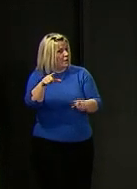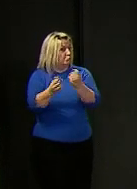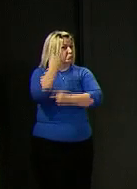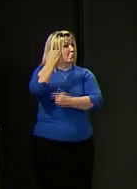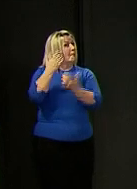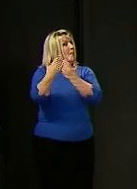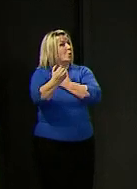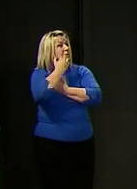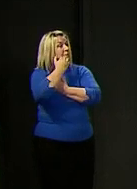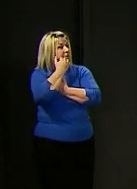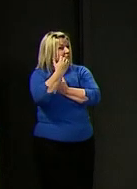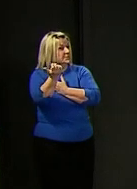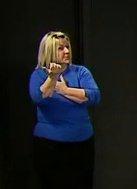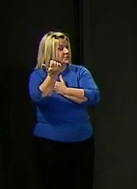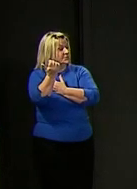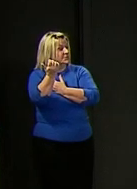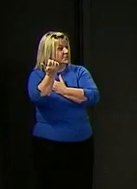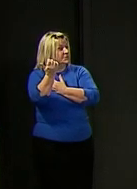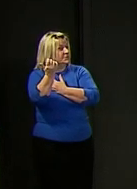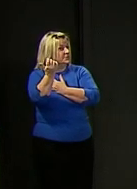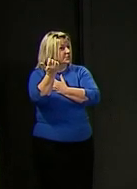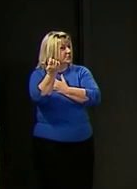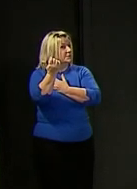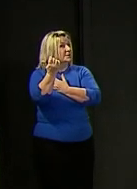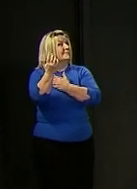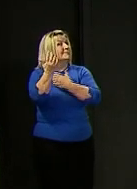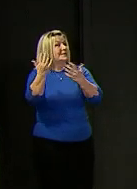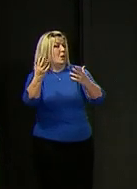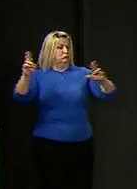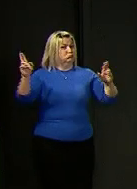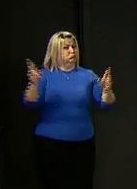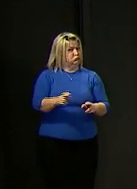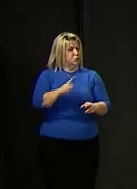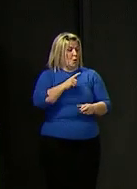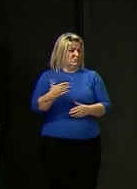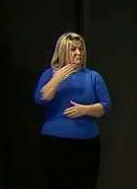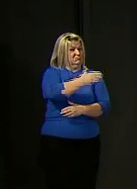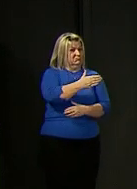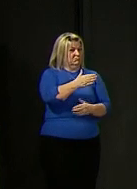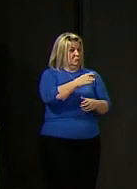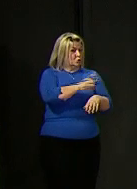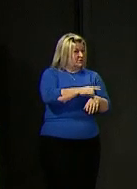could a decline in the number of people using early any and other health